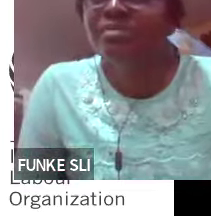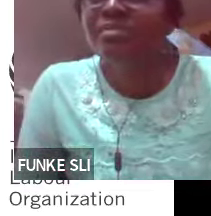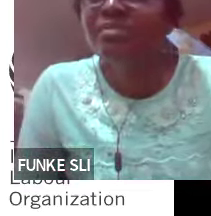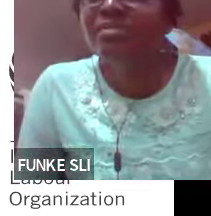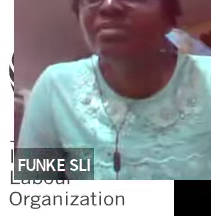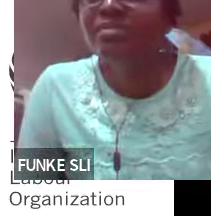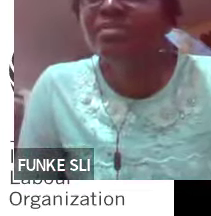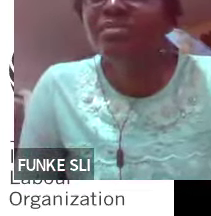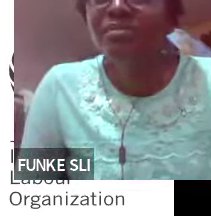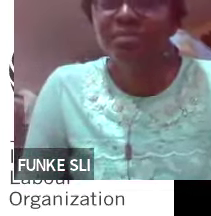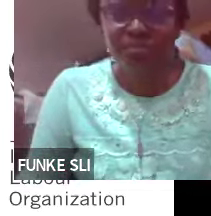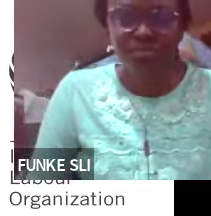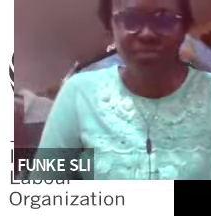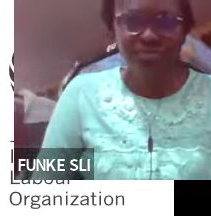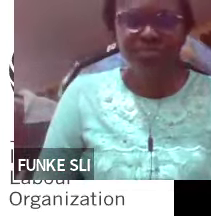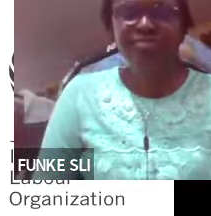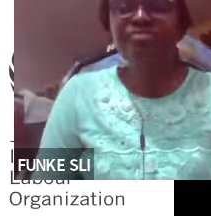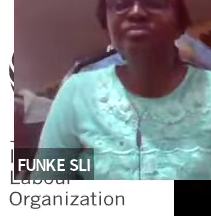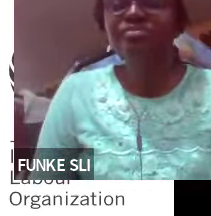Dotun Akinseinde: Victoria, do you have you want to say something?